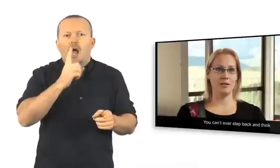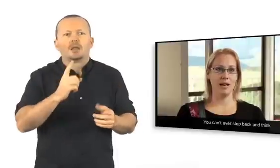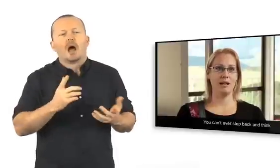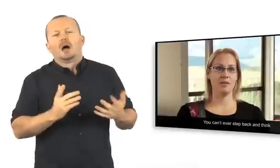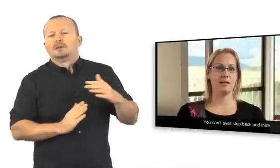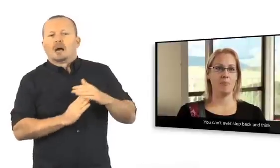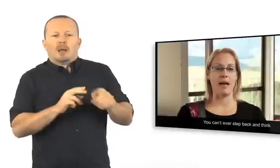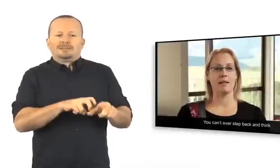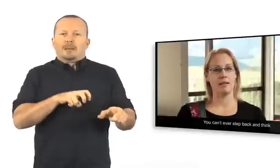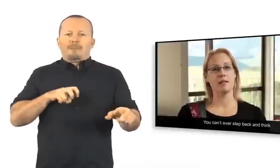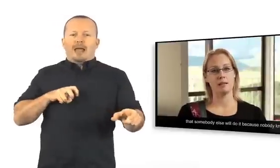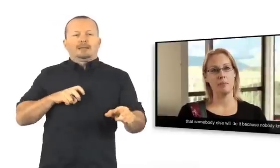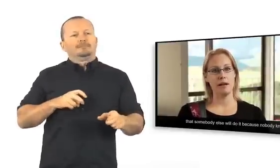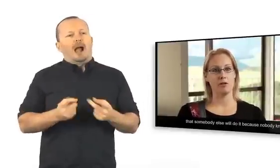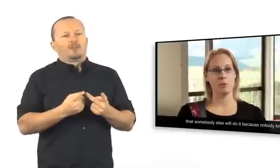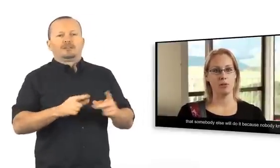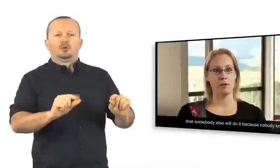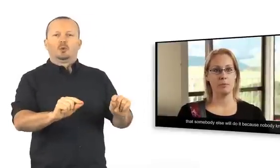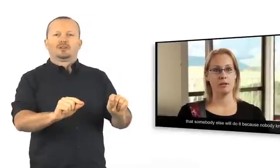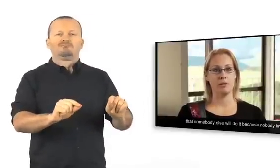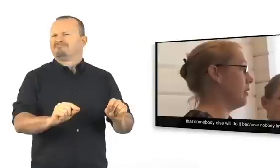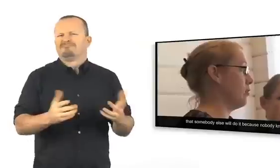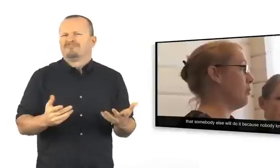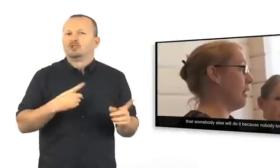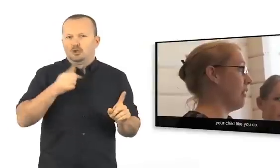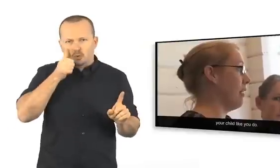You can’t ever step back and think that somebody else will do it because nobody knows